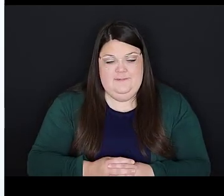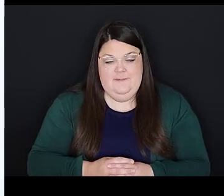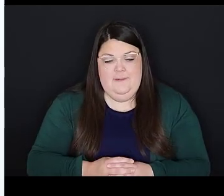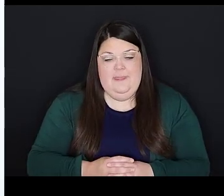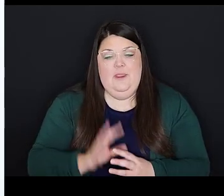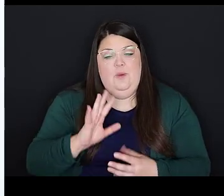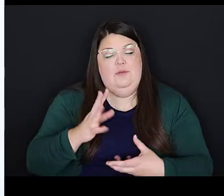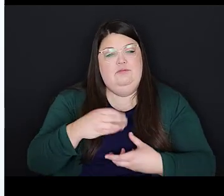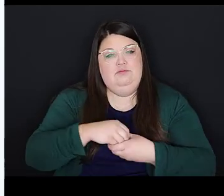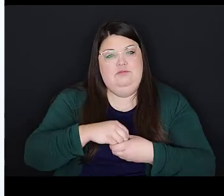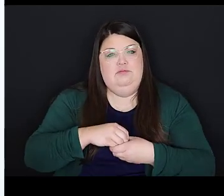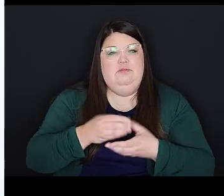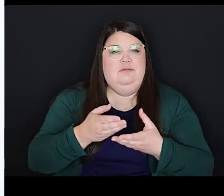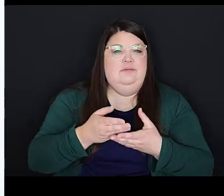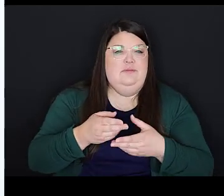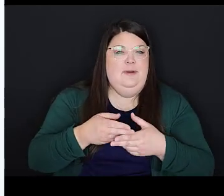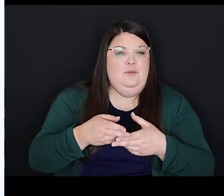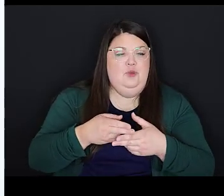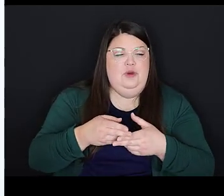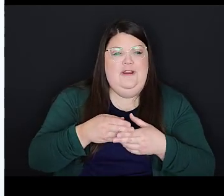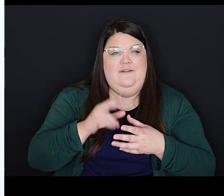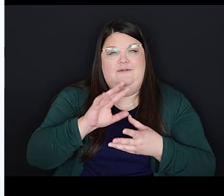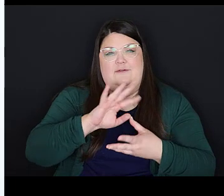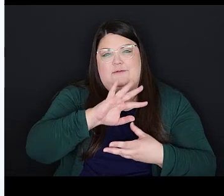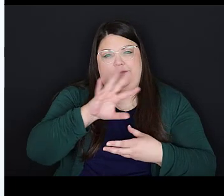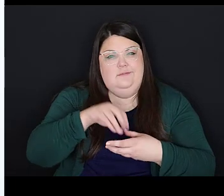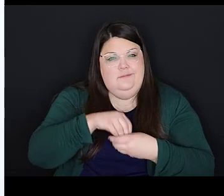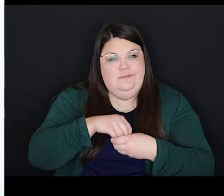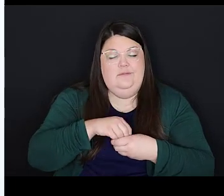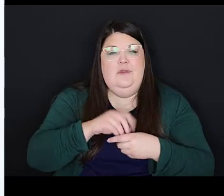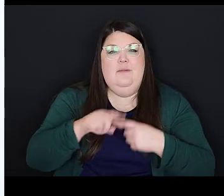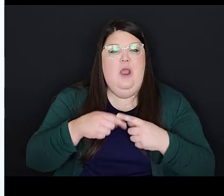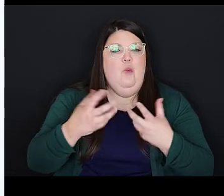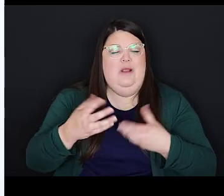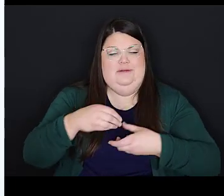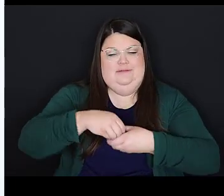It will include a brief overview of what is contained in the entire application kit,